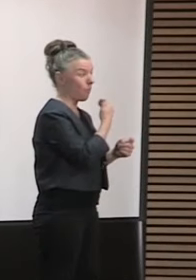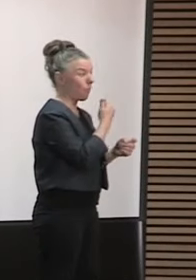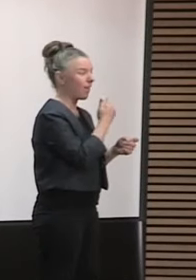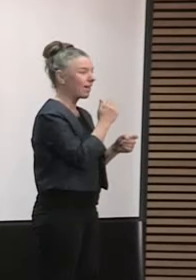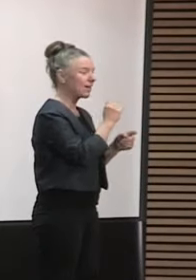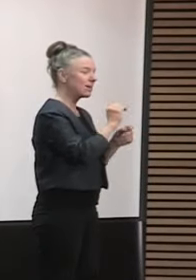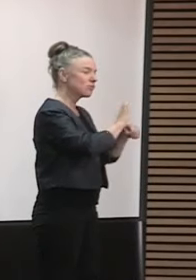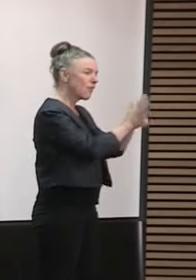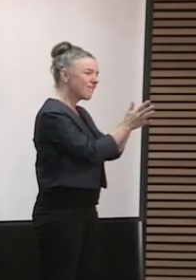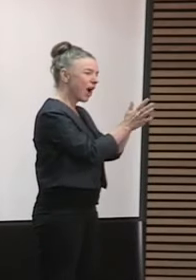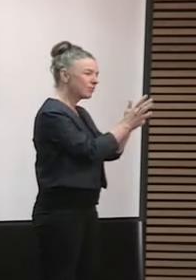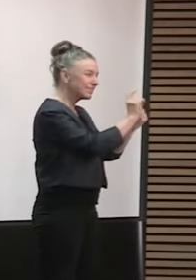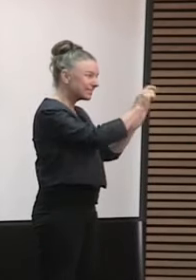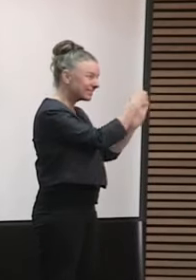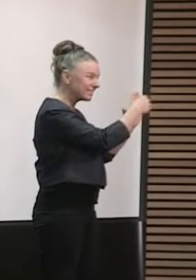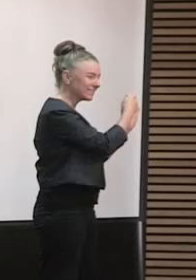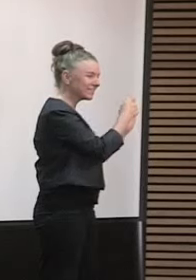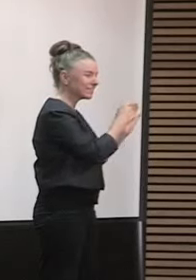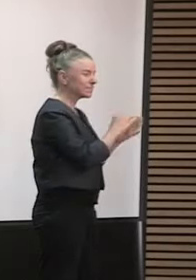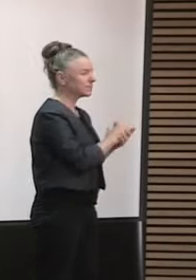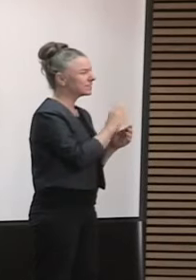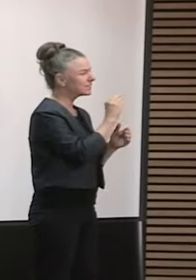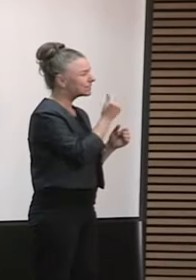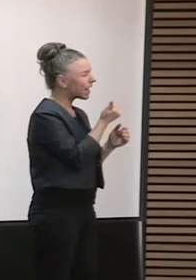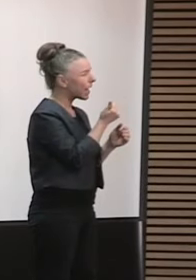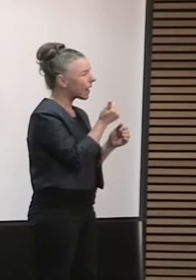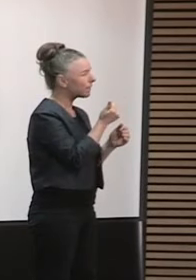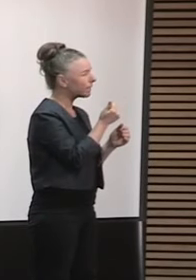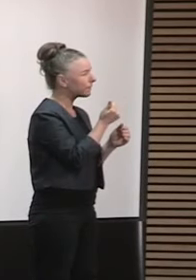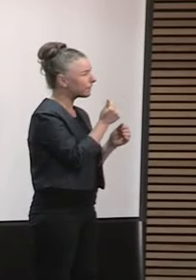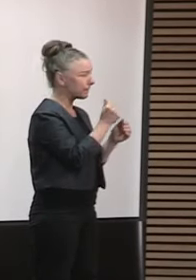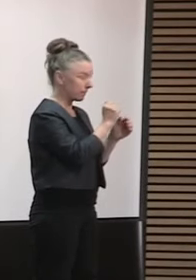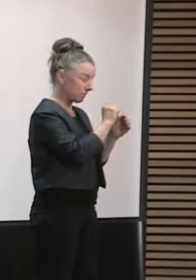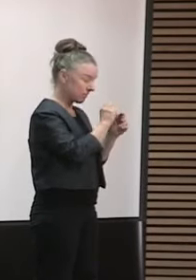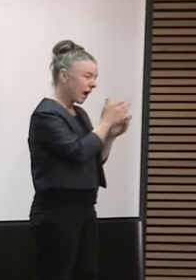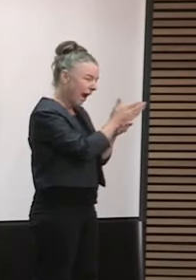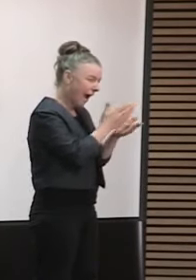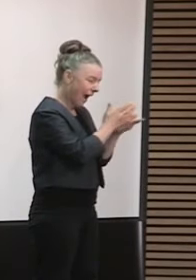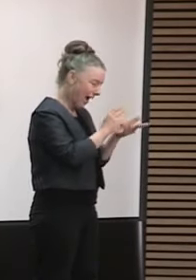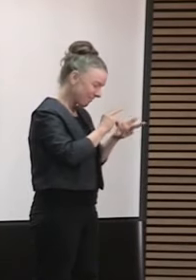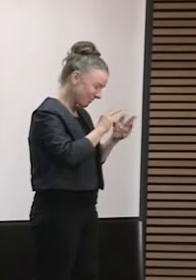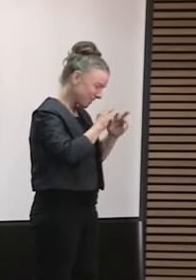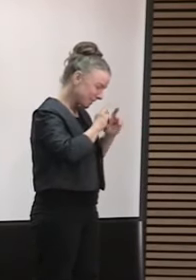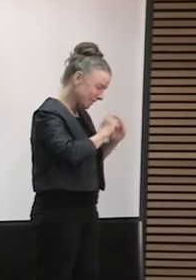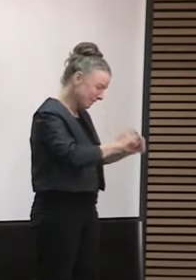of a buffer in place there for if we need it and you would